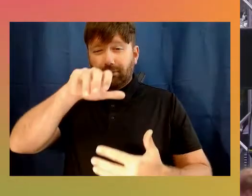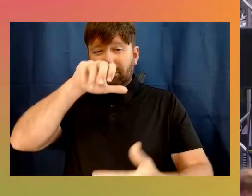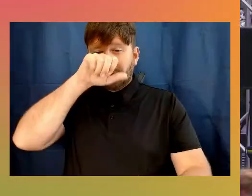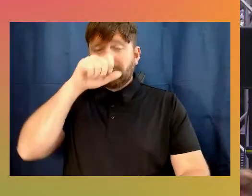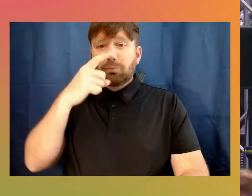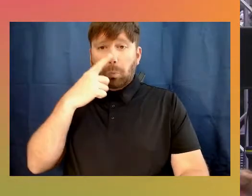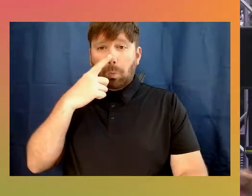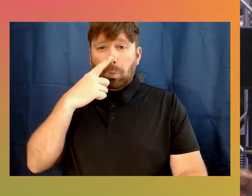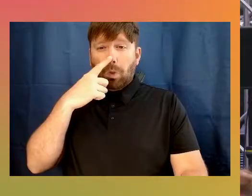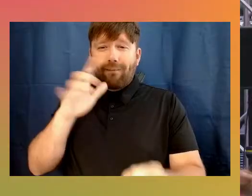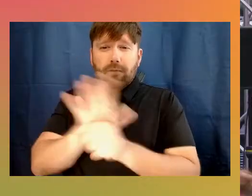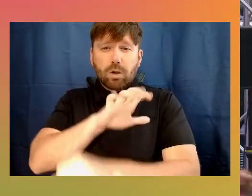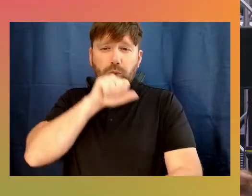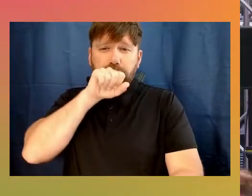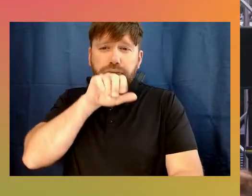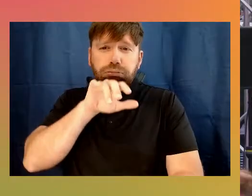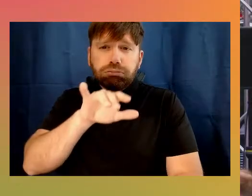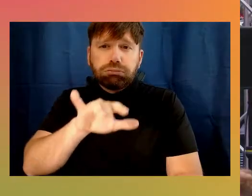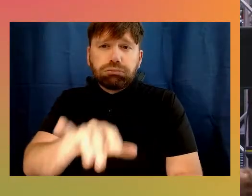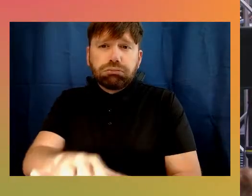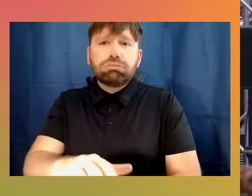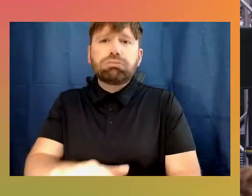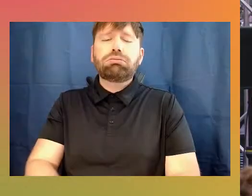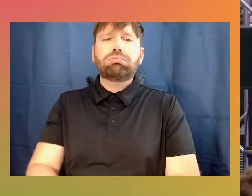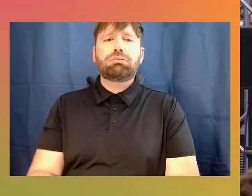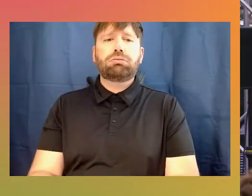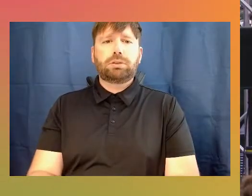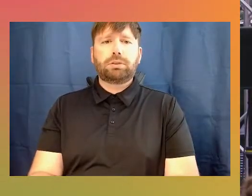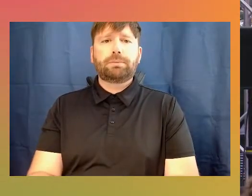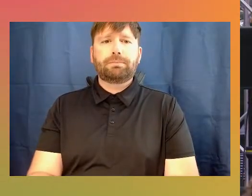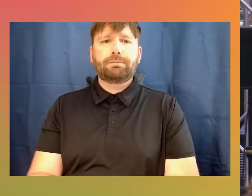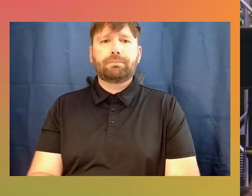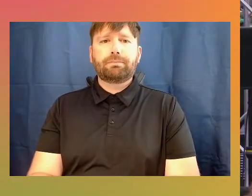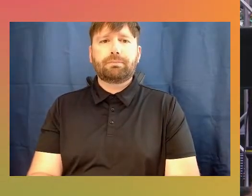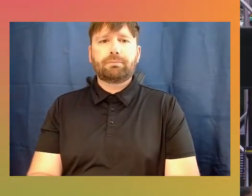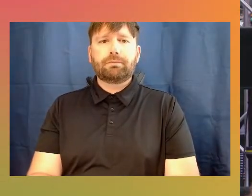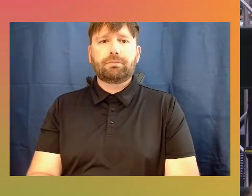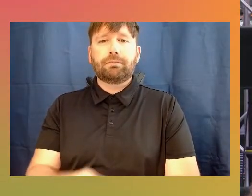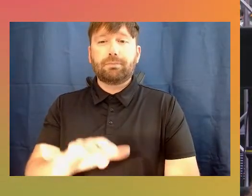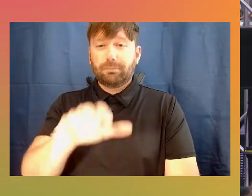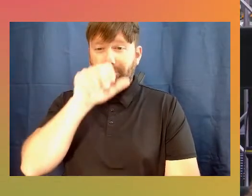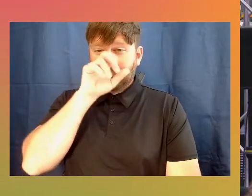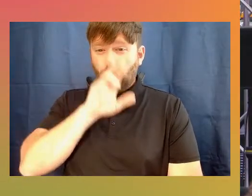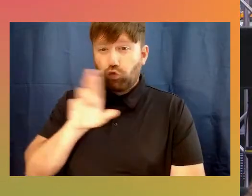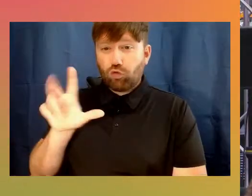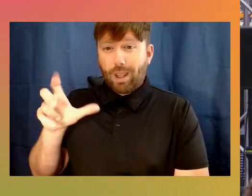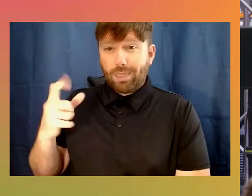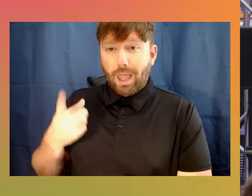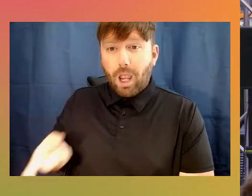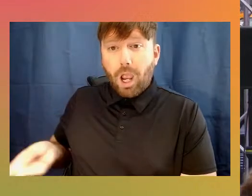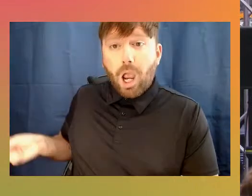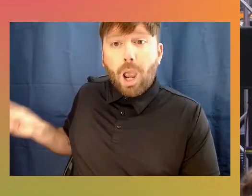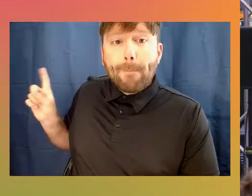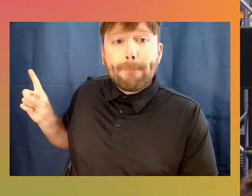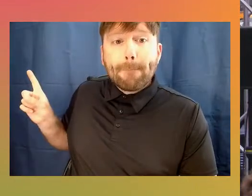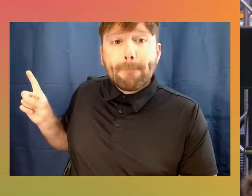BIG INHALE THROUGH THE NOSE.